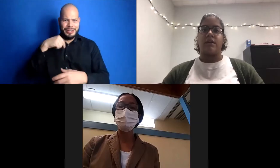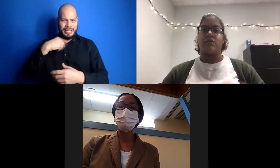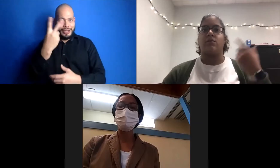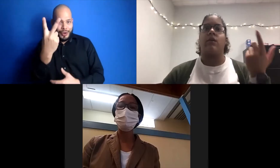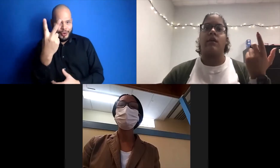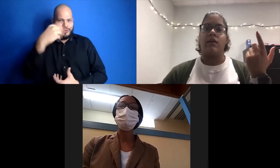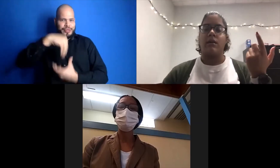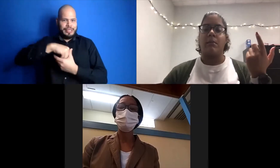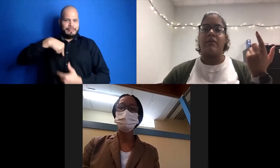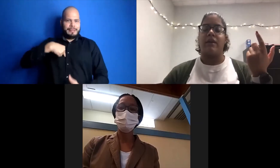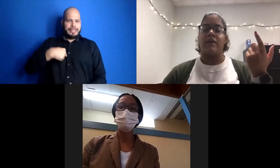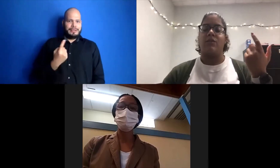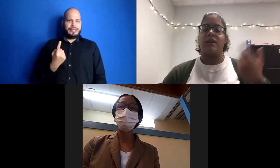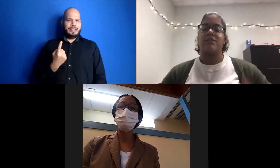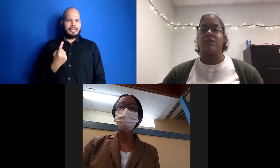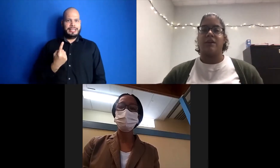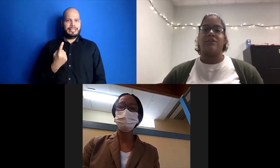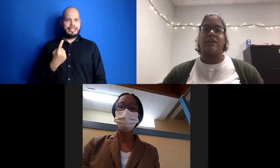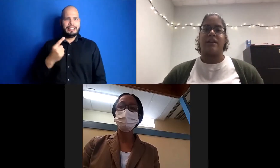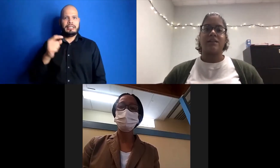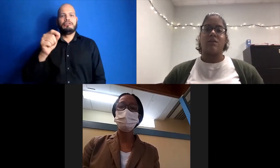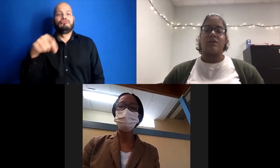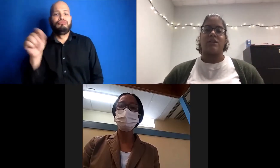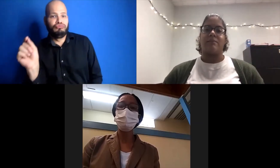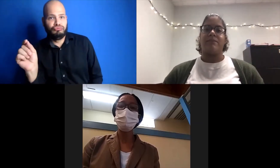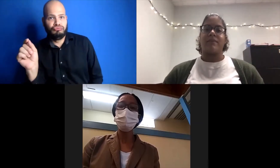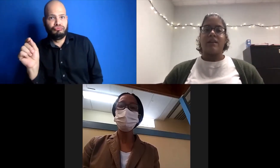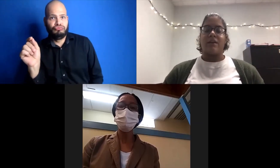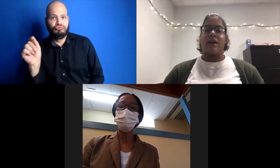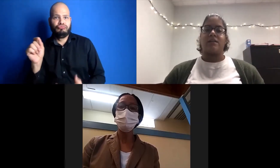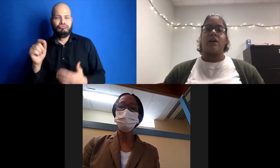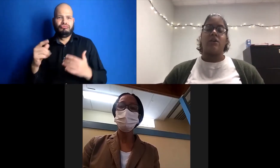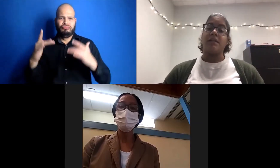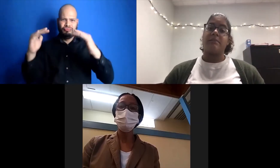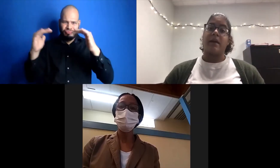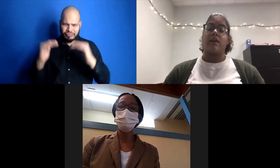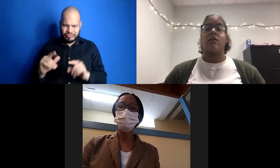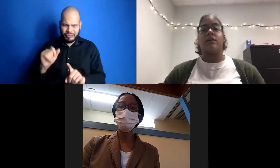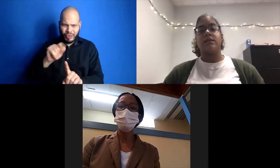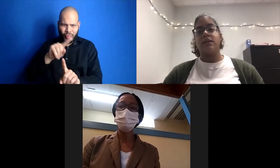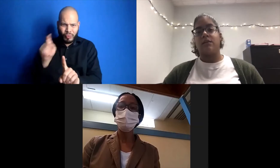just one but then when I scroll down to the next question they'll ask are you Hispanic or Latino